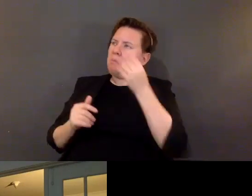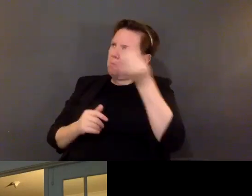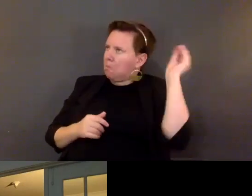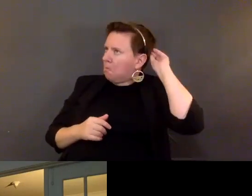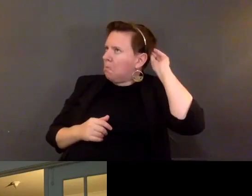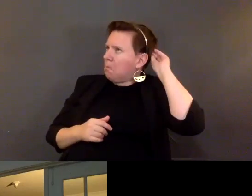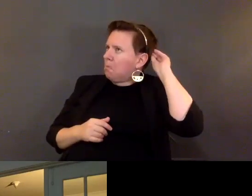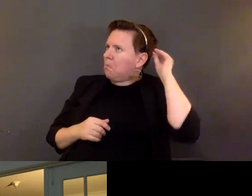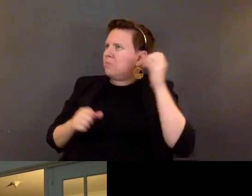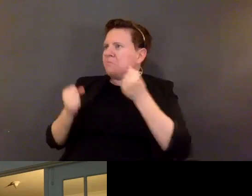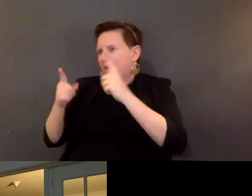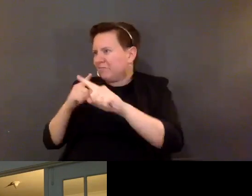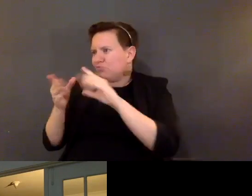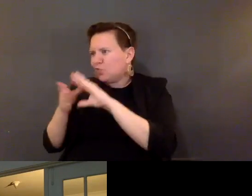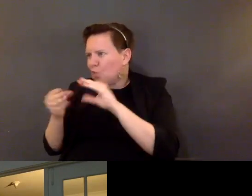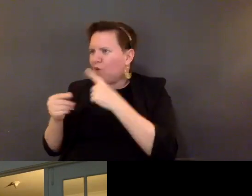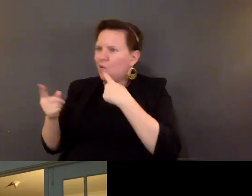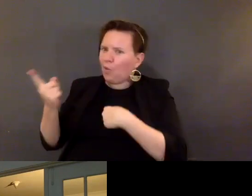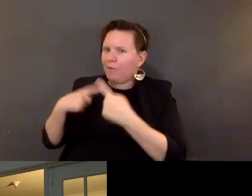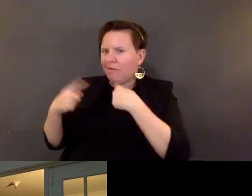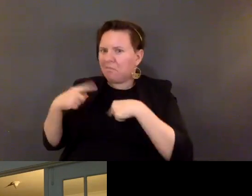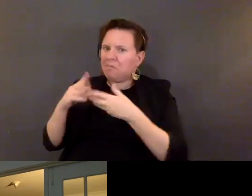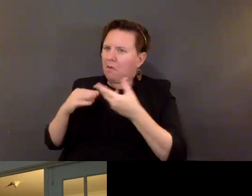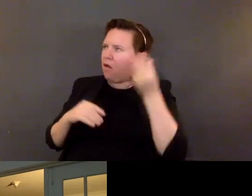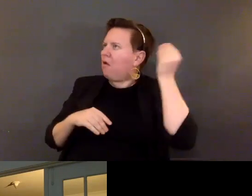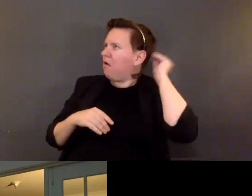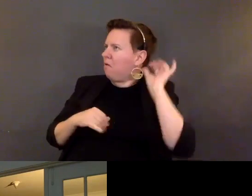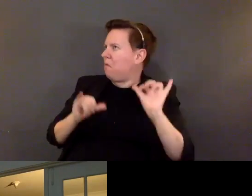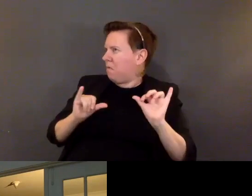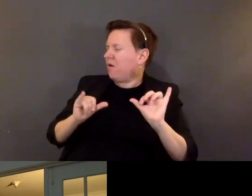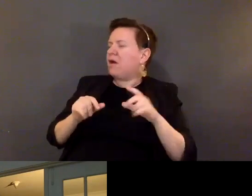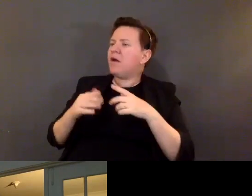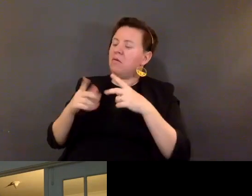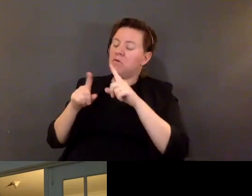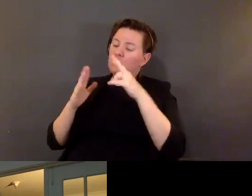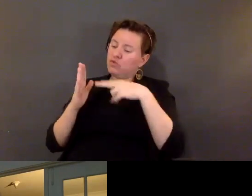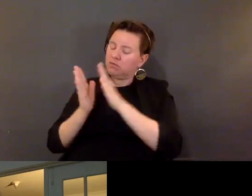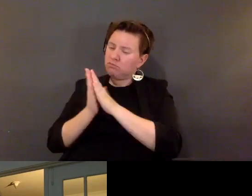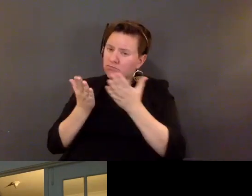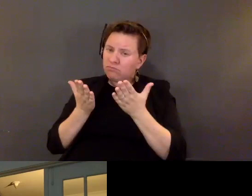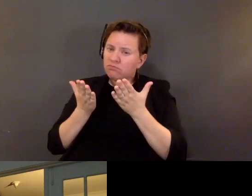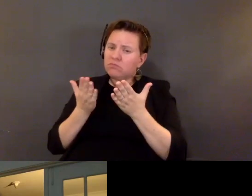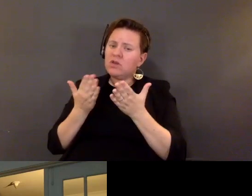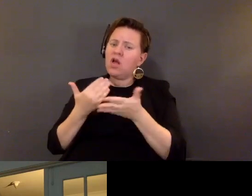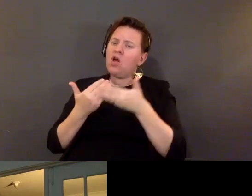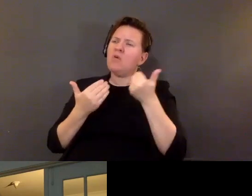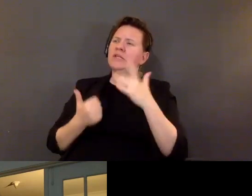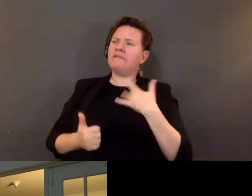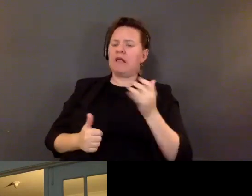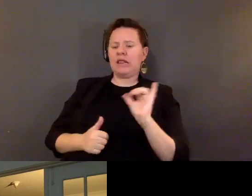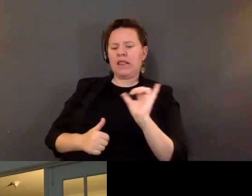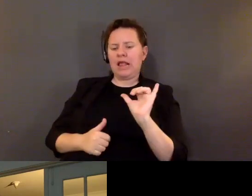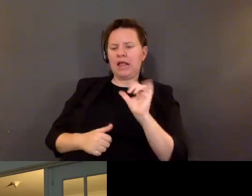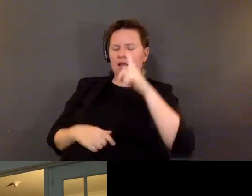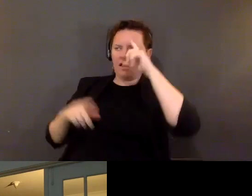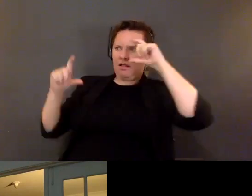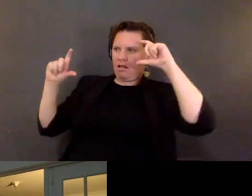you've told me but reading this book um there was almost a kind of tell telescoping or an unfolding